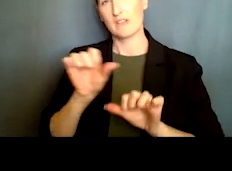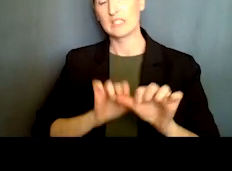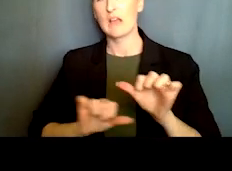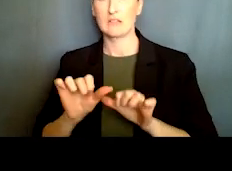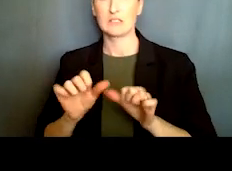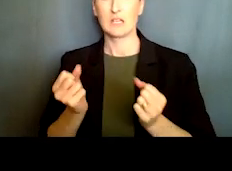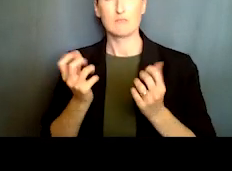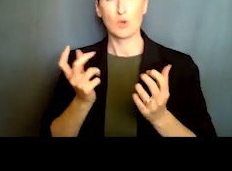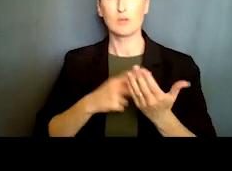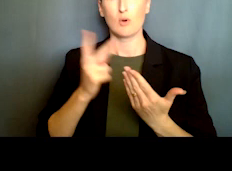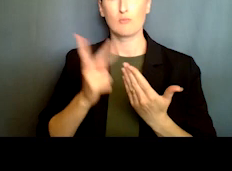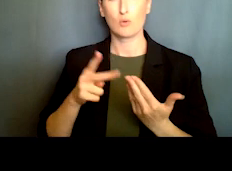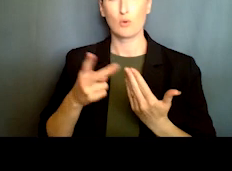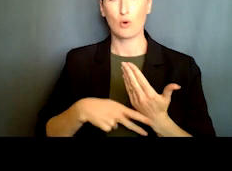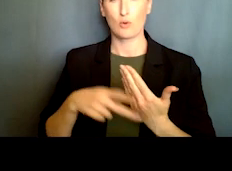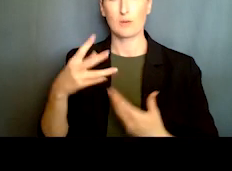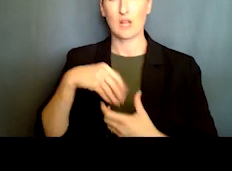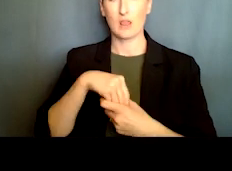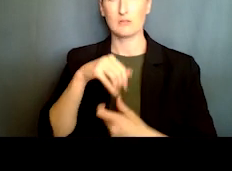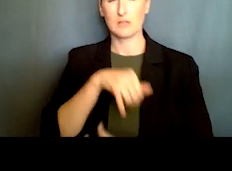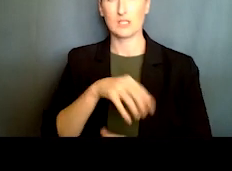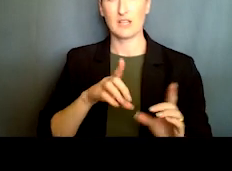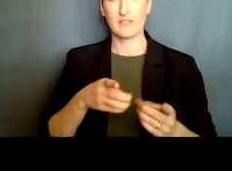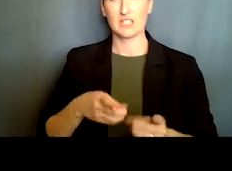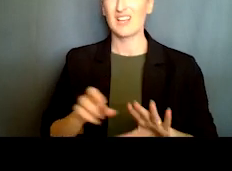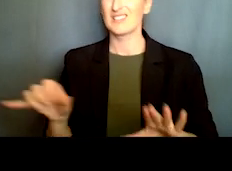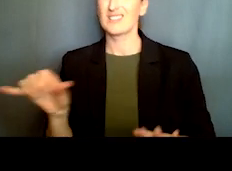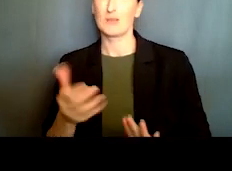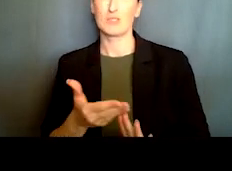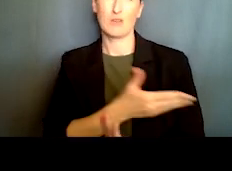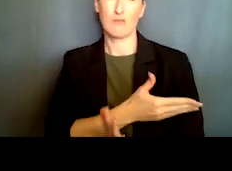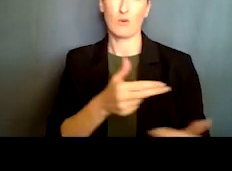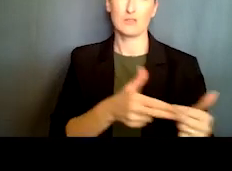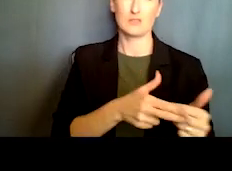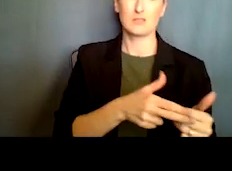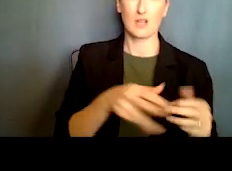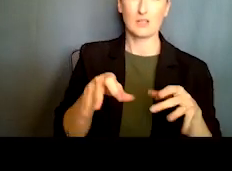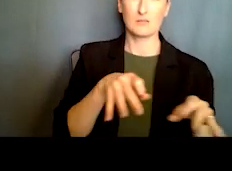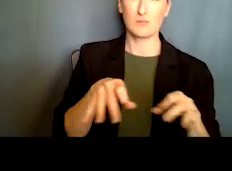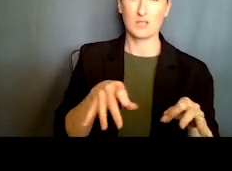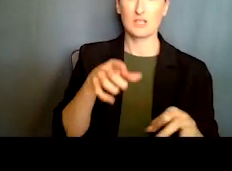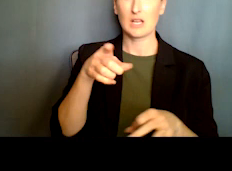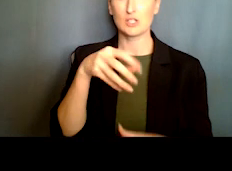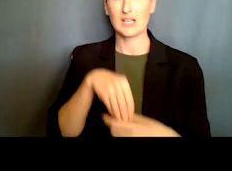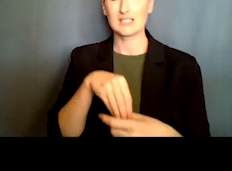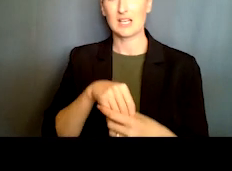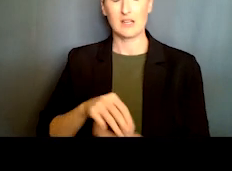disciplinary programs within the relevant divisions, which was the same as with the previous slide. Mostly these are inside of MPS,